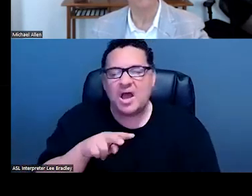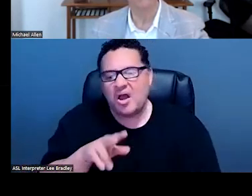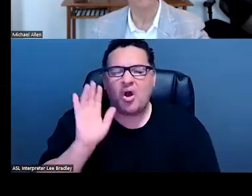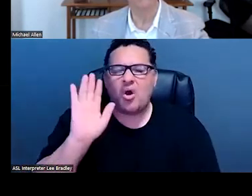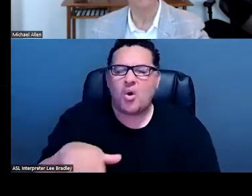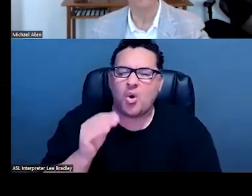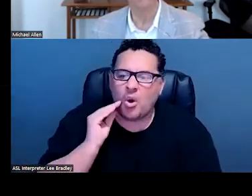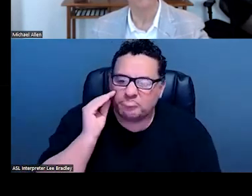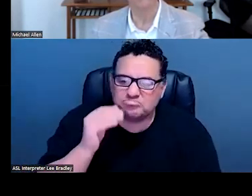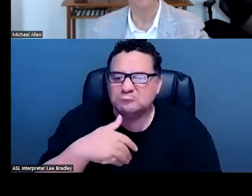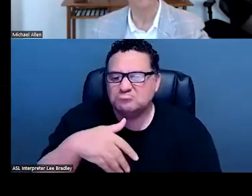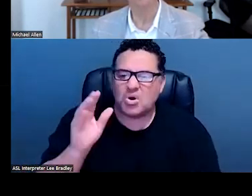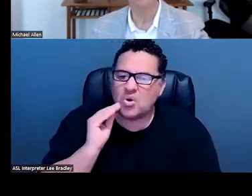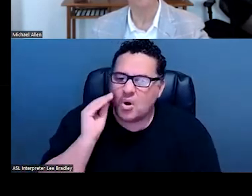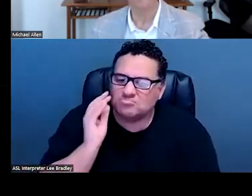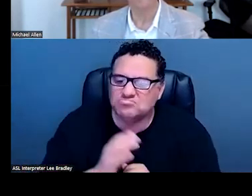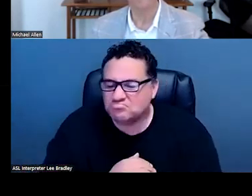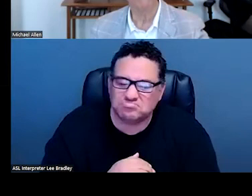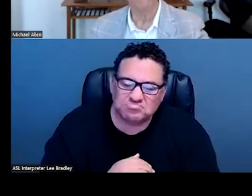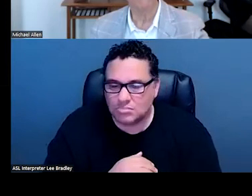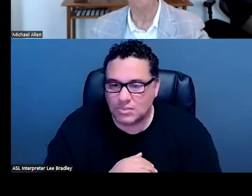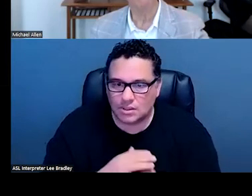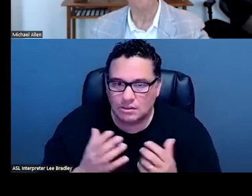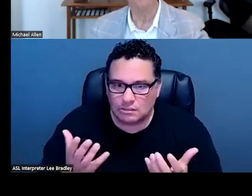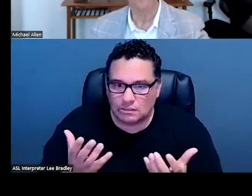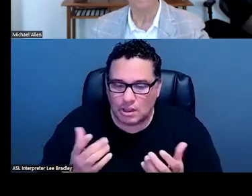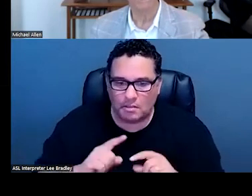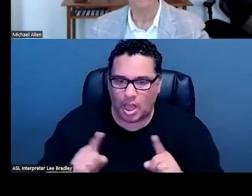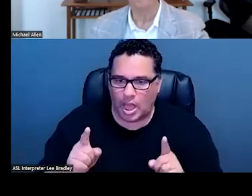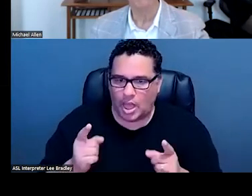YOU CAN GO HOME. AND I, BUT I DON'T HAVE THE NEXT STEP. THERE IS RICHARD.